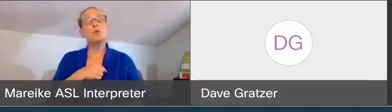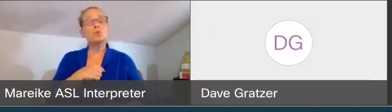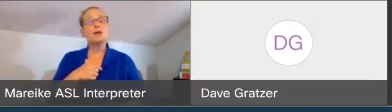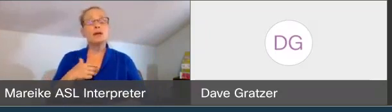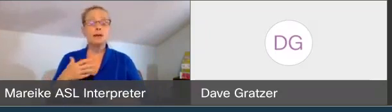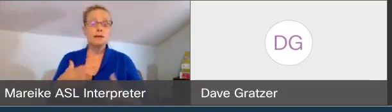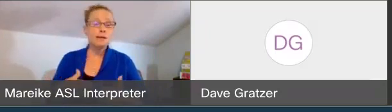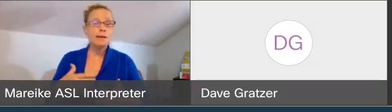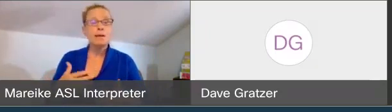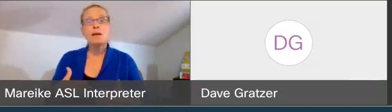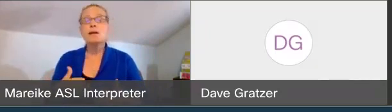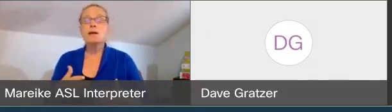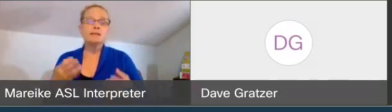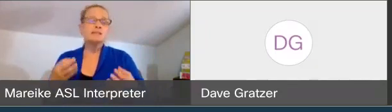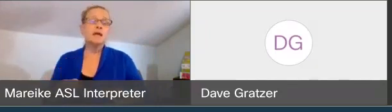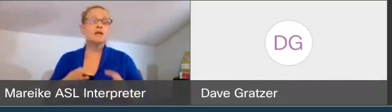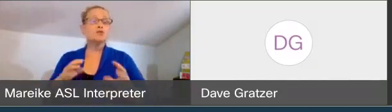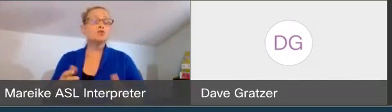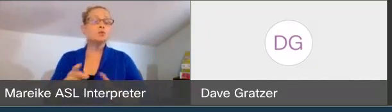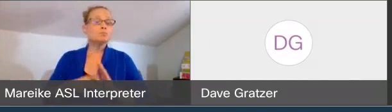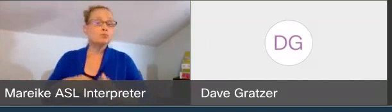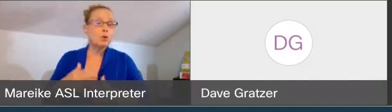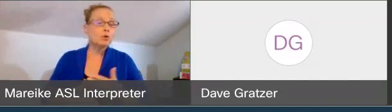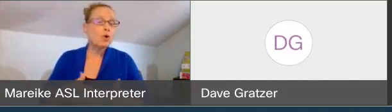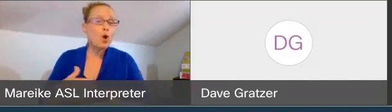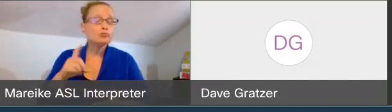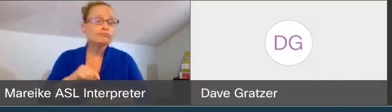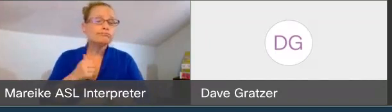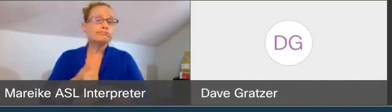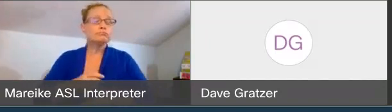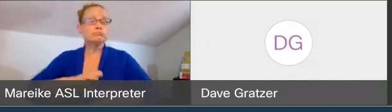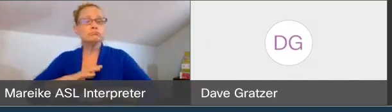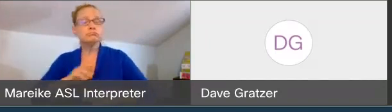making our group protocols in a way to help people meet those mandates. So we didn't have to refer